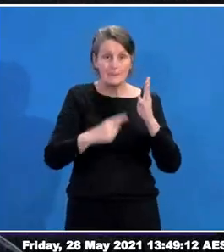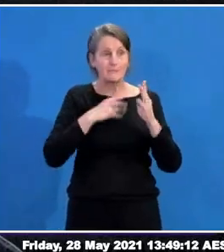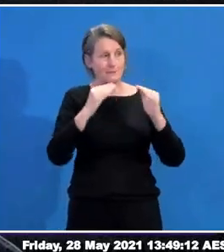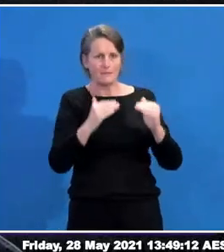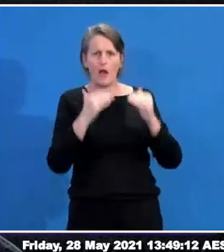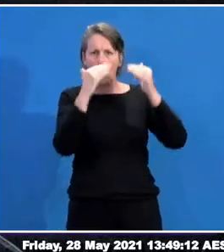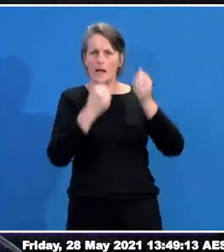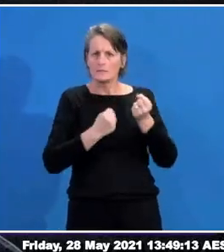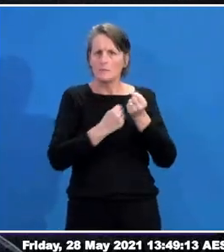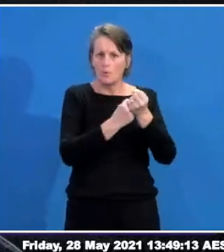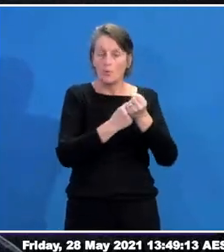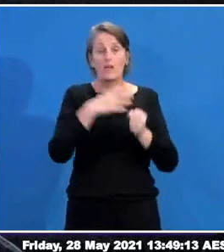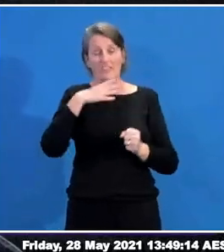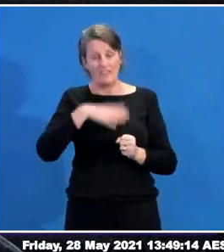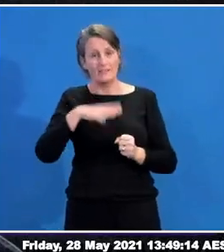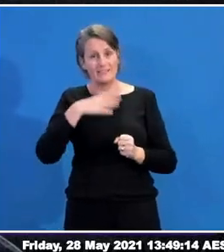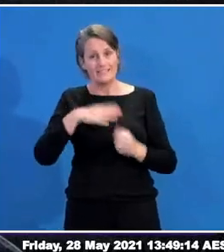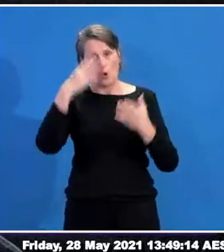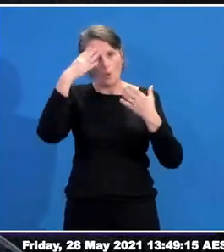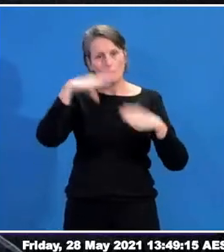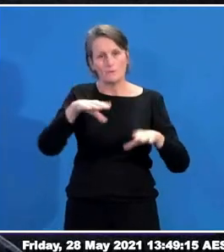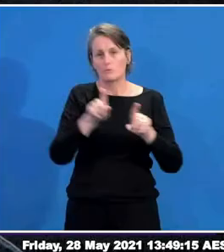needs will need an accommodation solution.